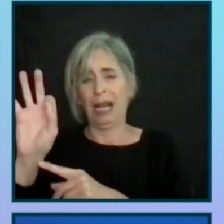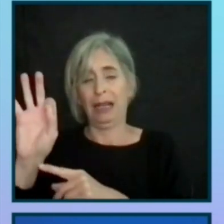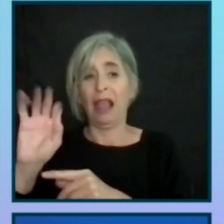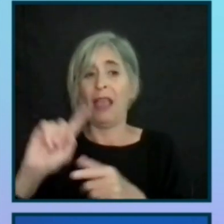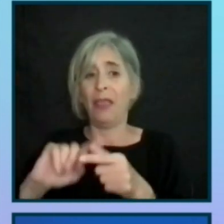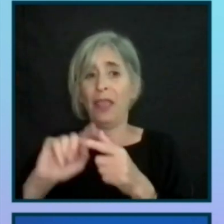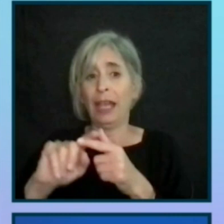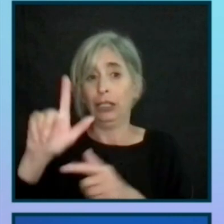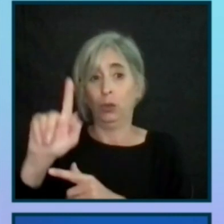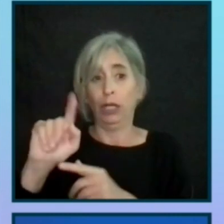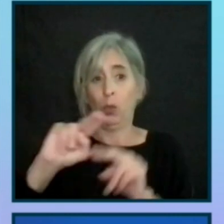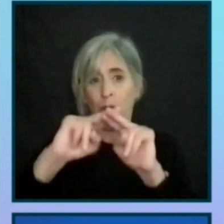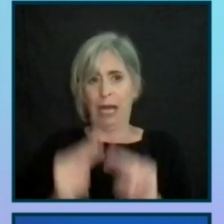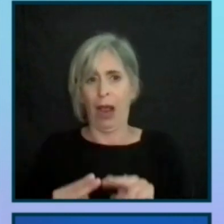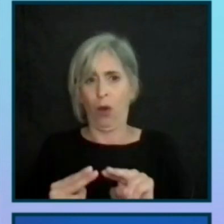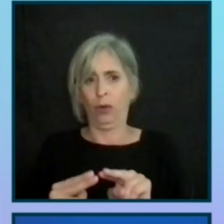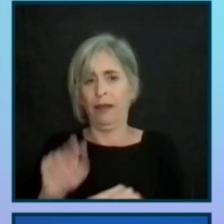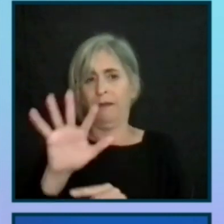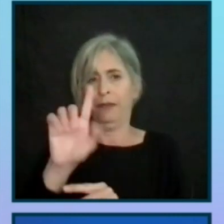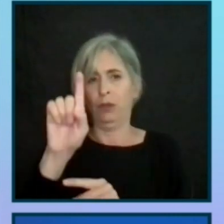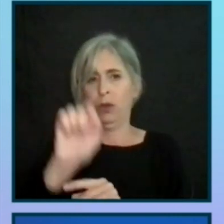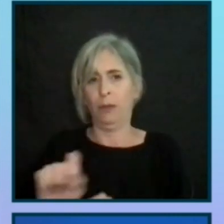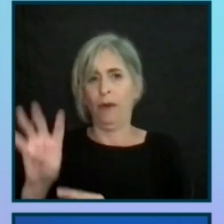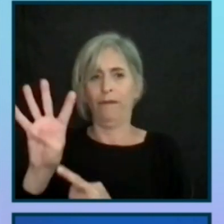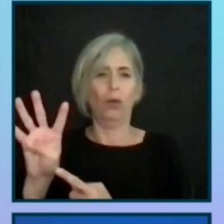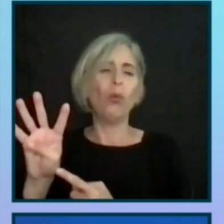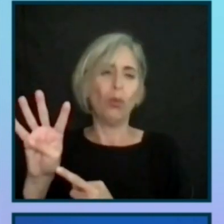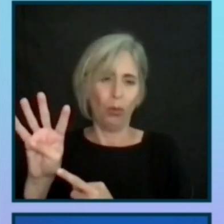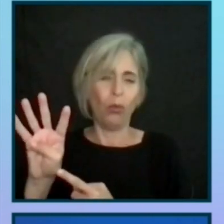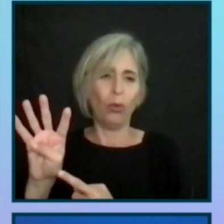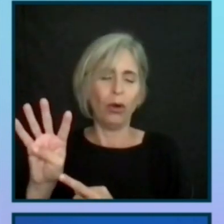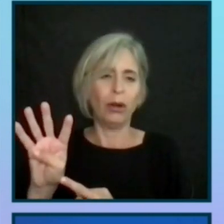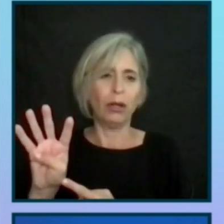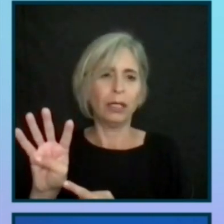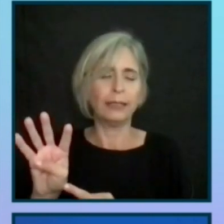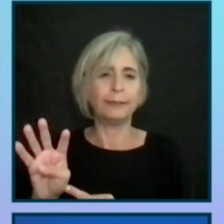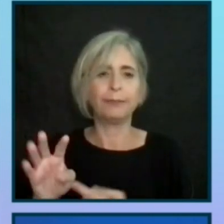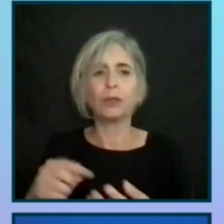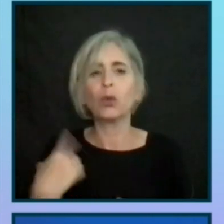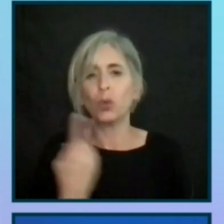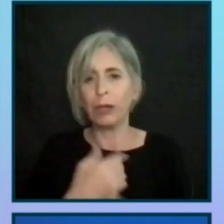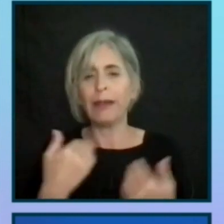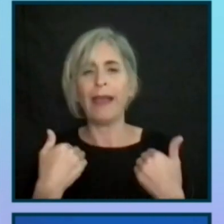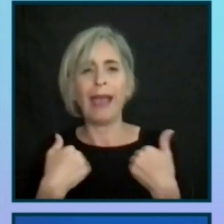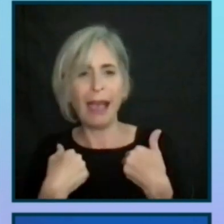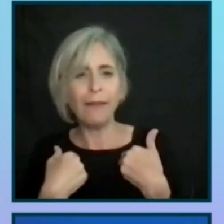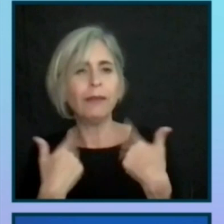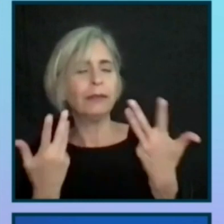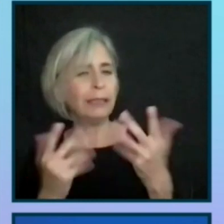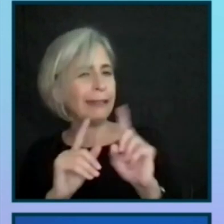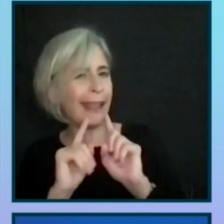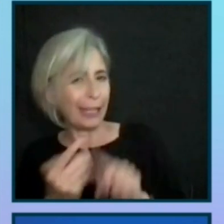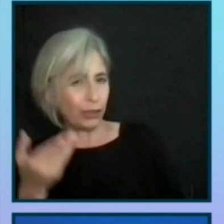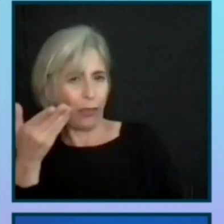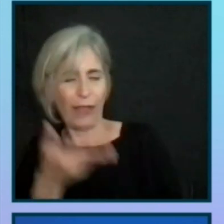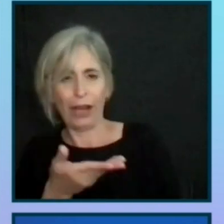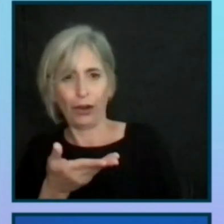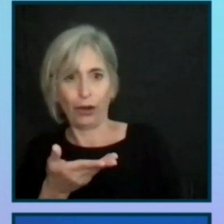they went down to 51.4. So we do have a bit of an answer there, a big part of the answer,